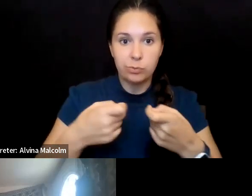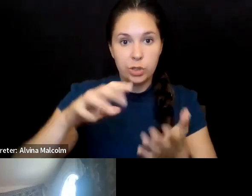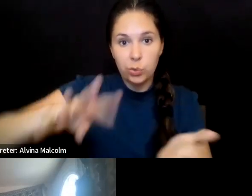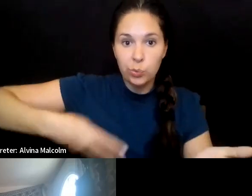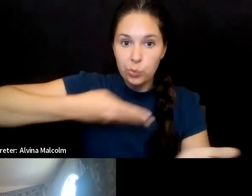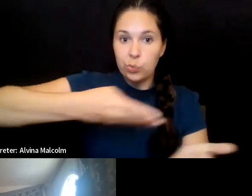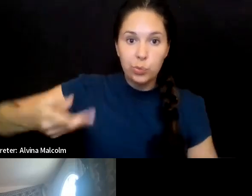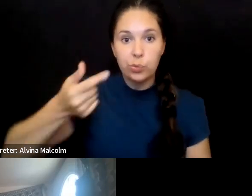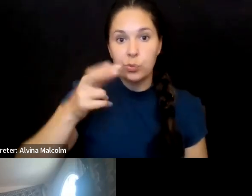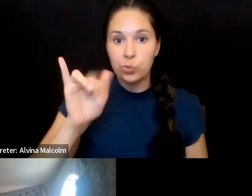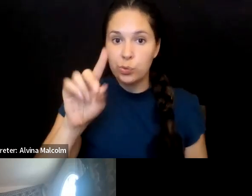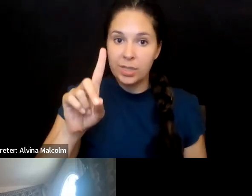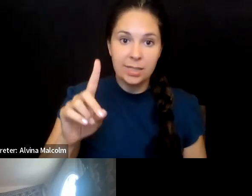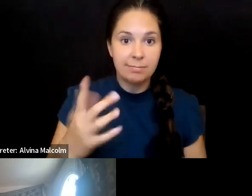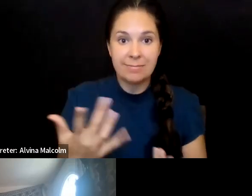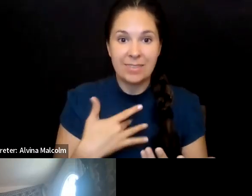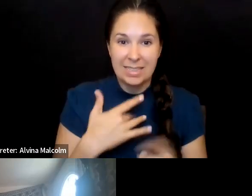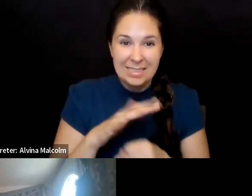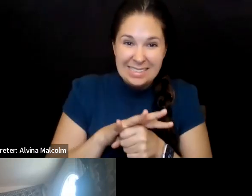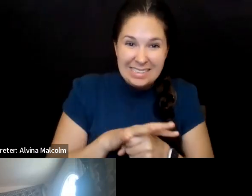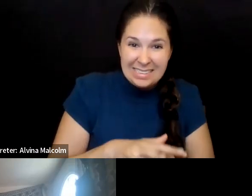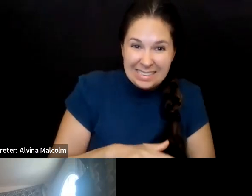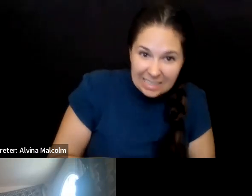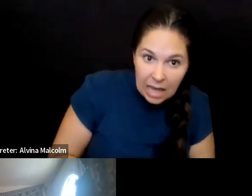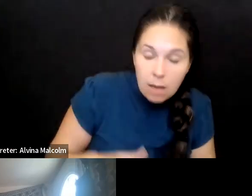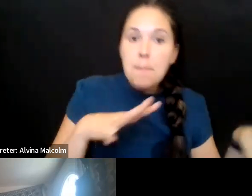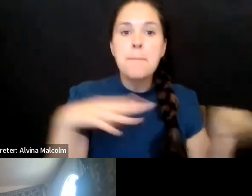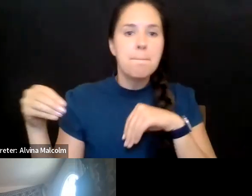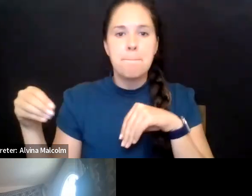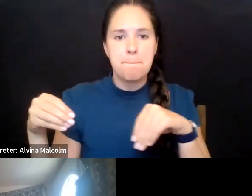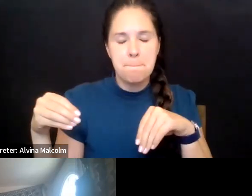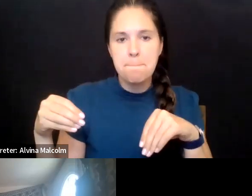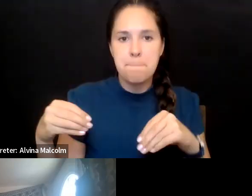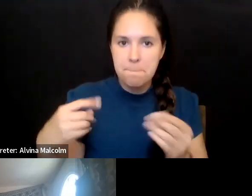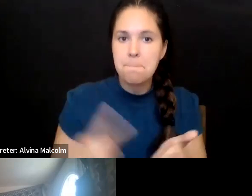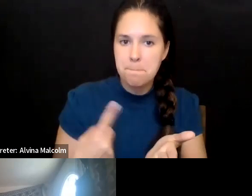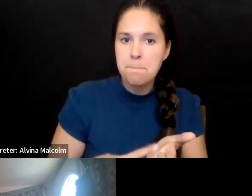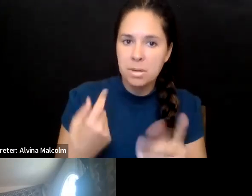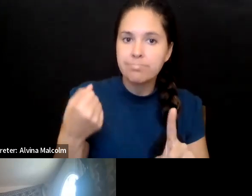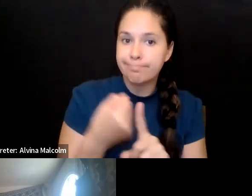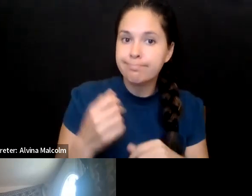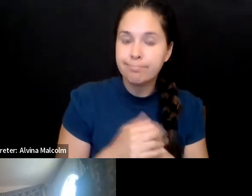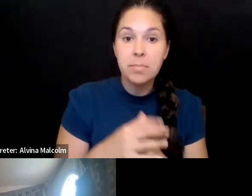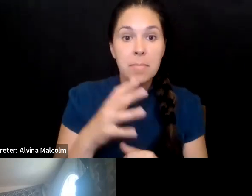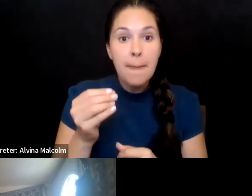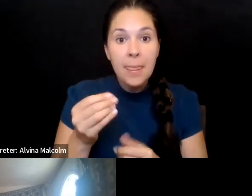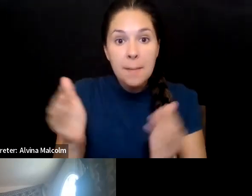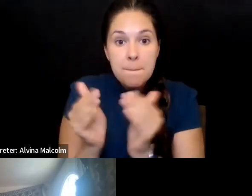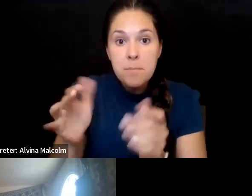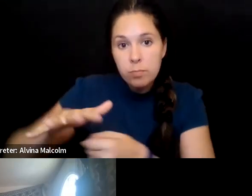will go on throughout the country year after year. Extreme heat puts a strain on the electric grid. Power outages